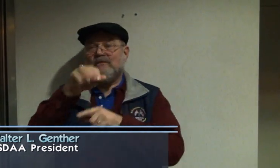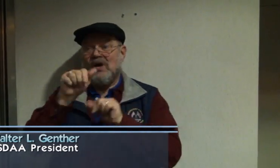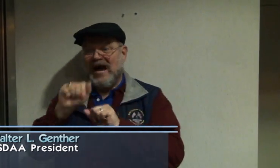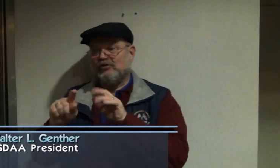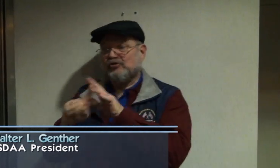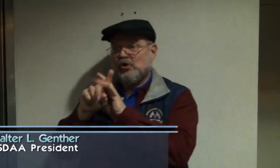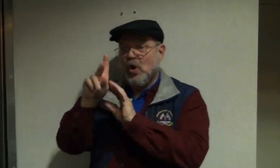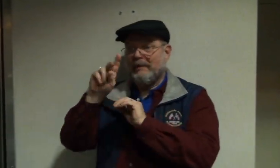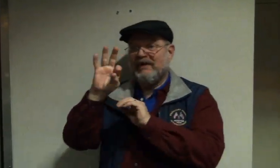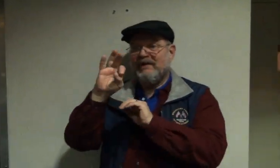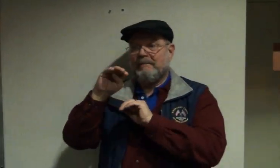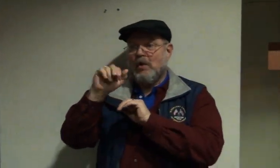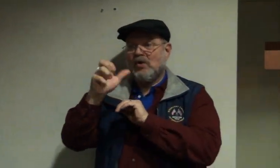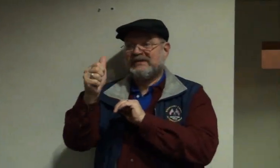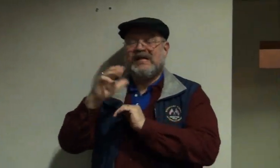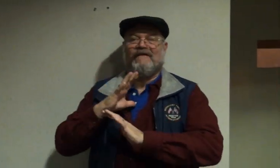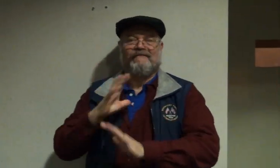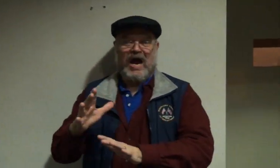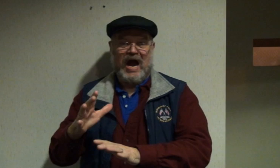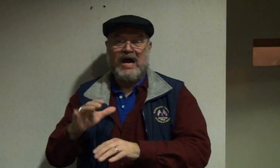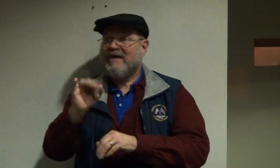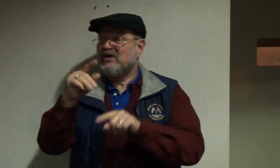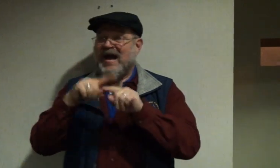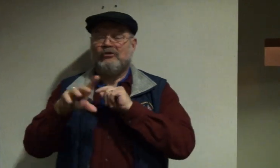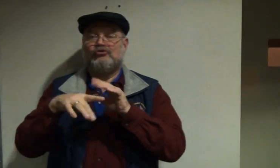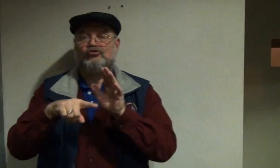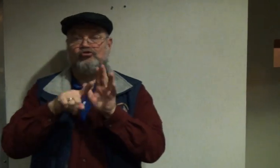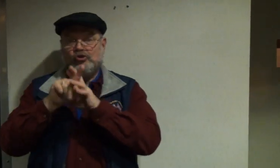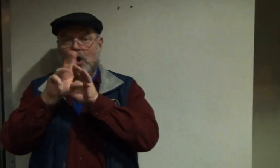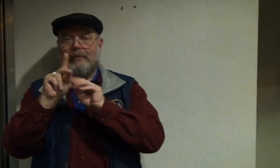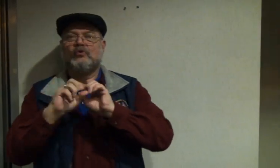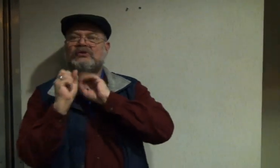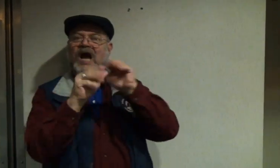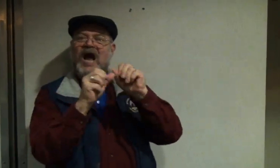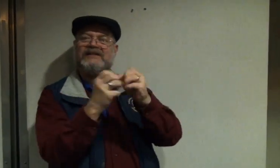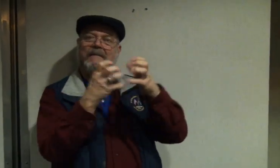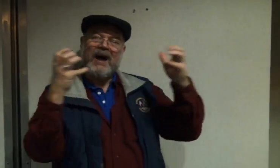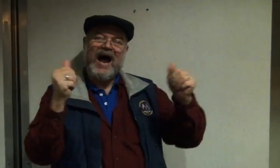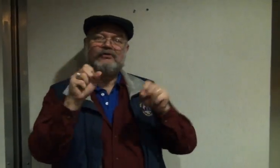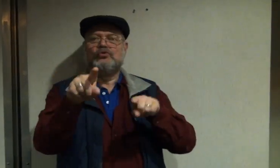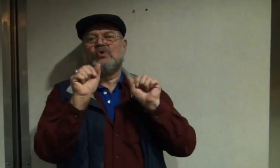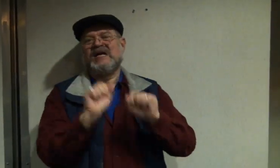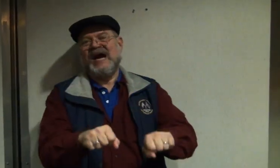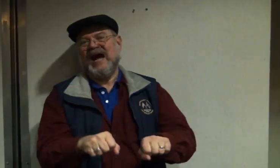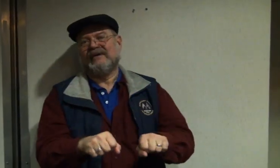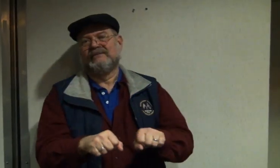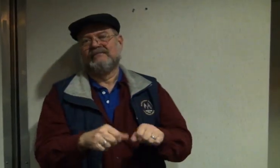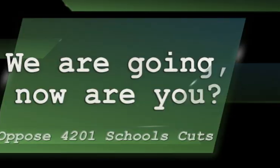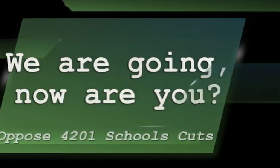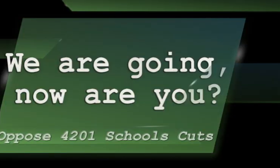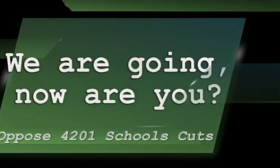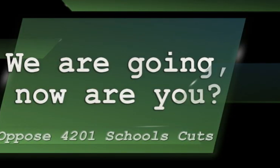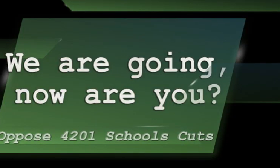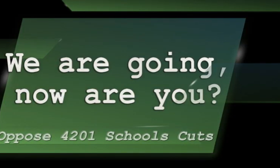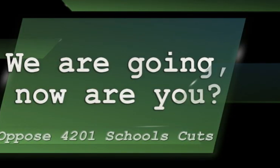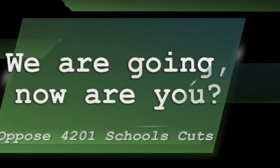It does not matter if you can show up on March 10 or not. If you can not show up, please give as much support as you can to 4201 schools.